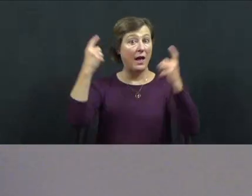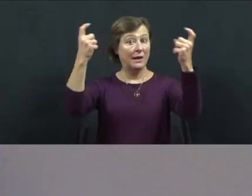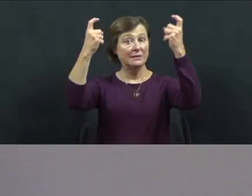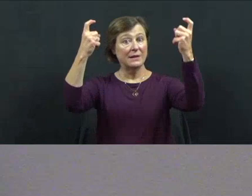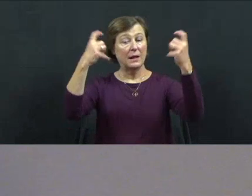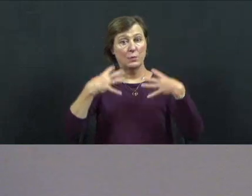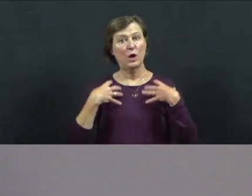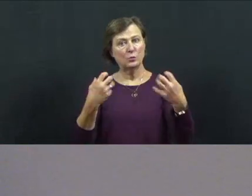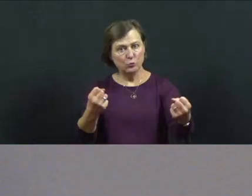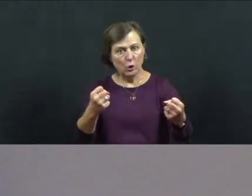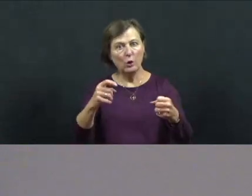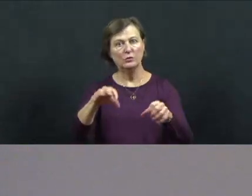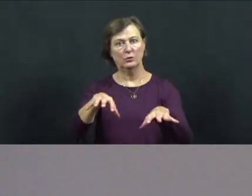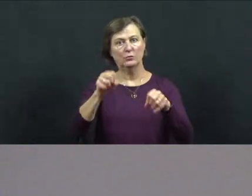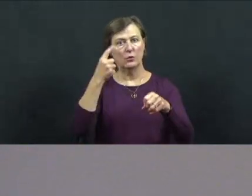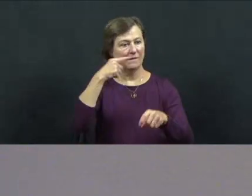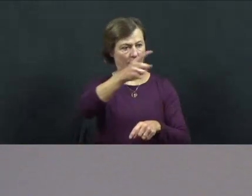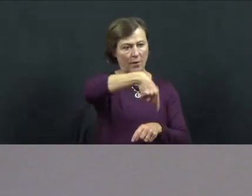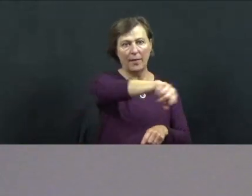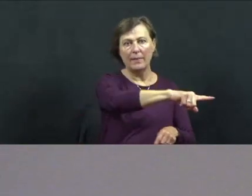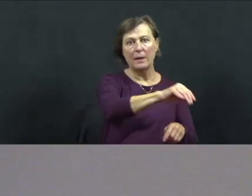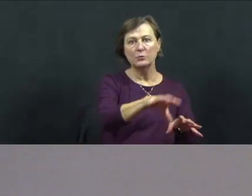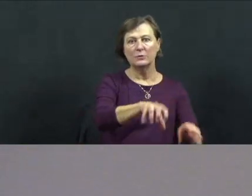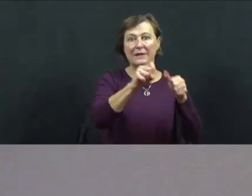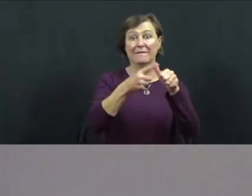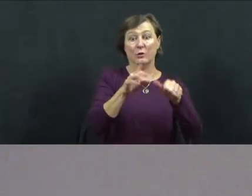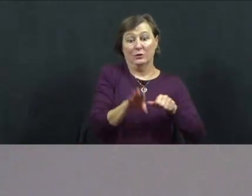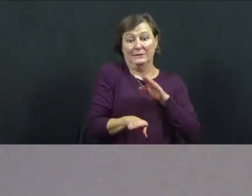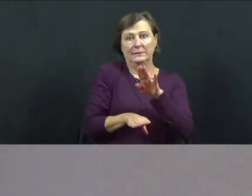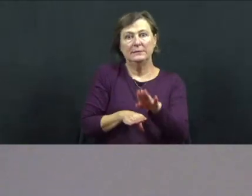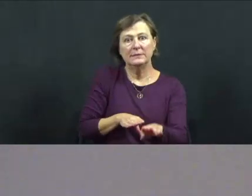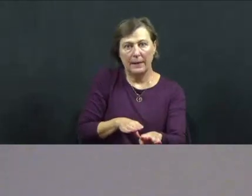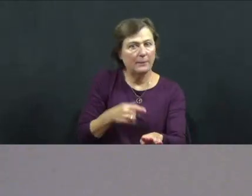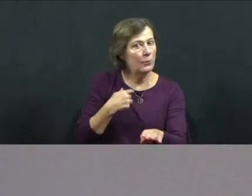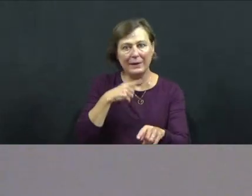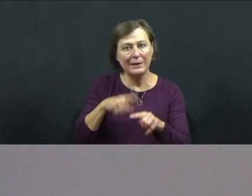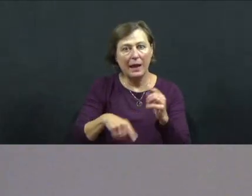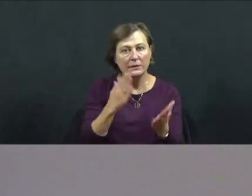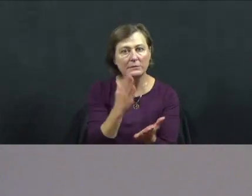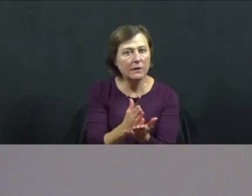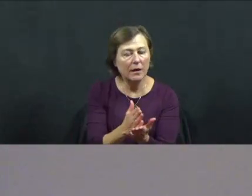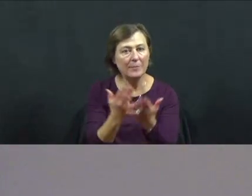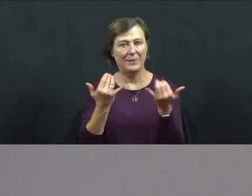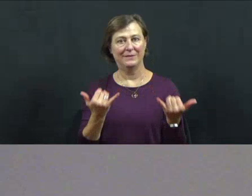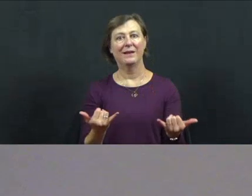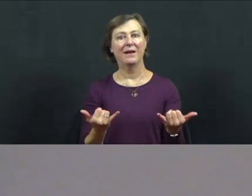for them to take that first step. We can't stop now. We can create